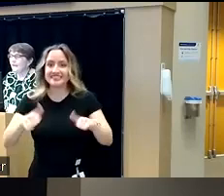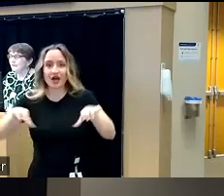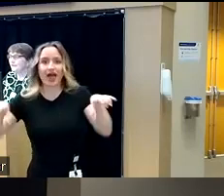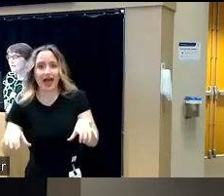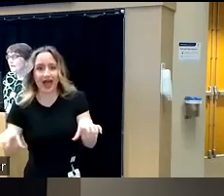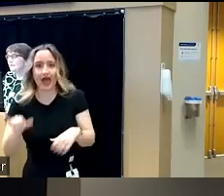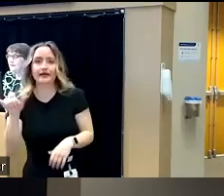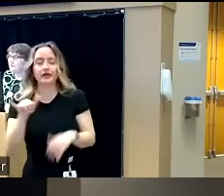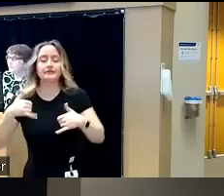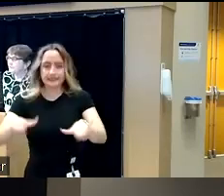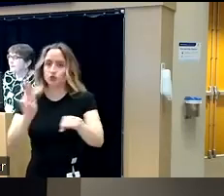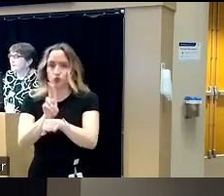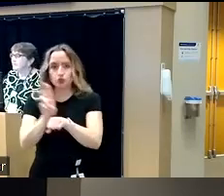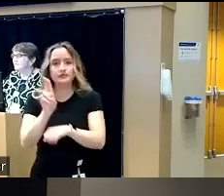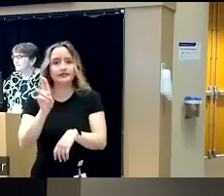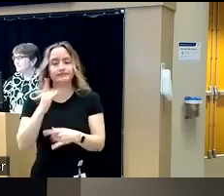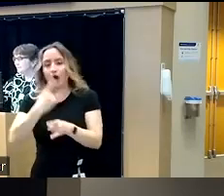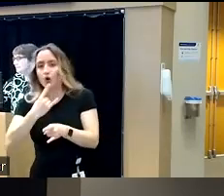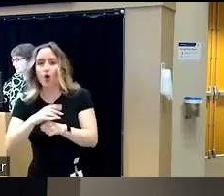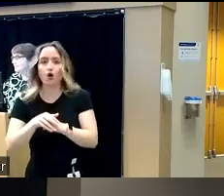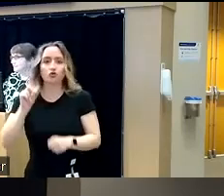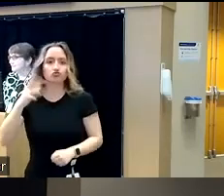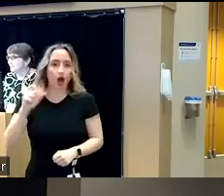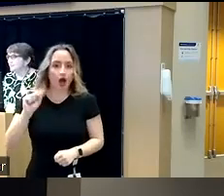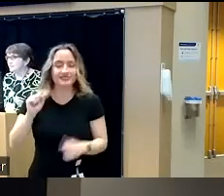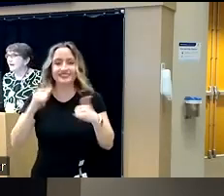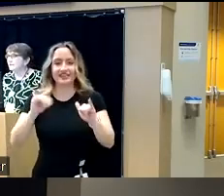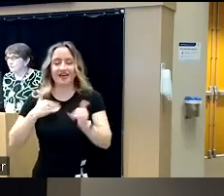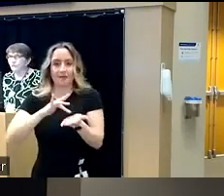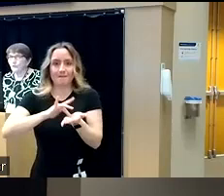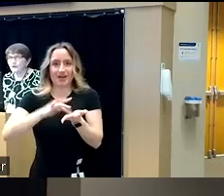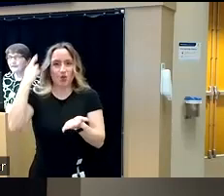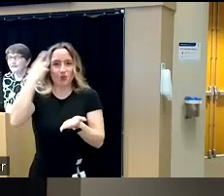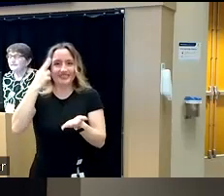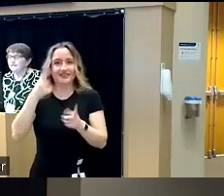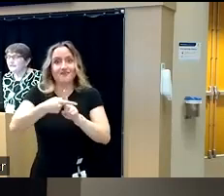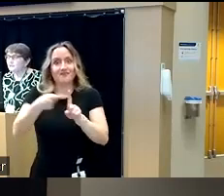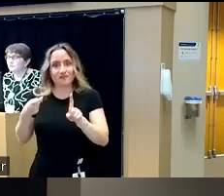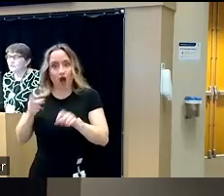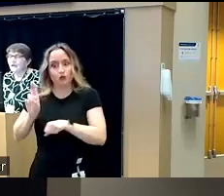and have a medical problem connected to their use that they're seeing a doctor for in the exercise